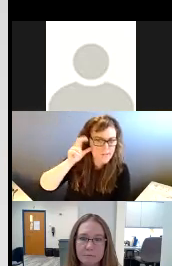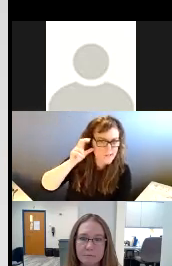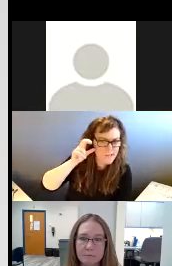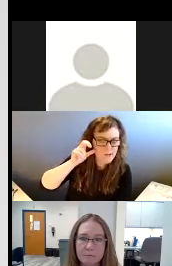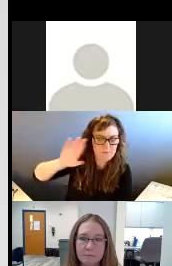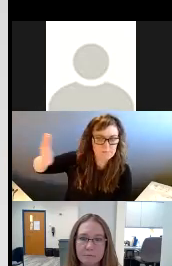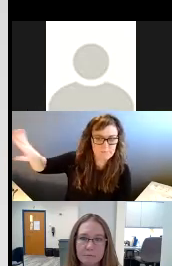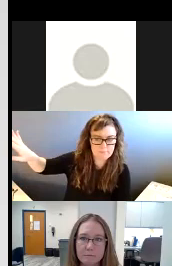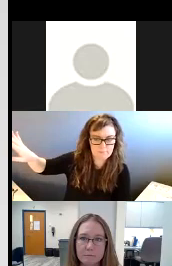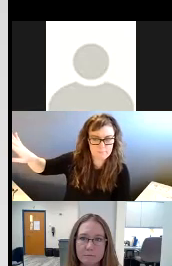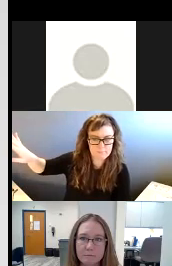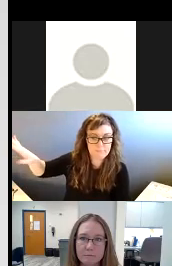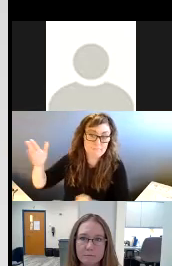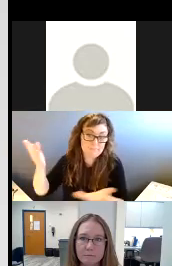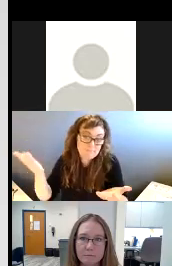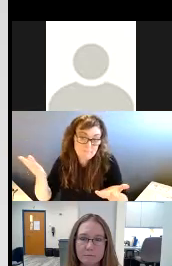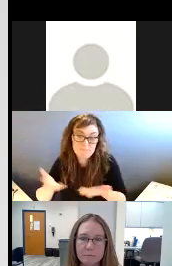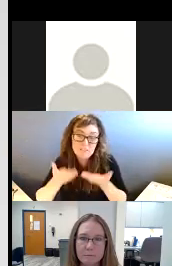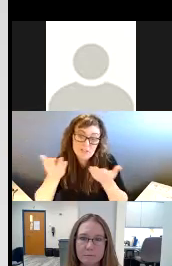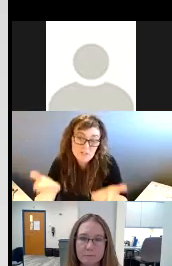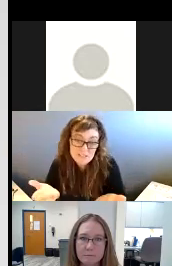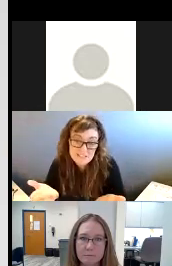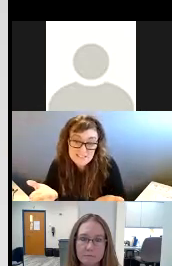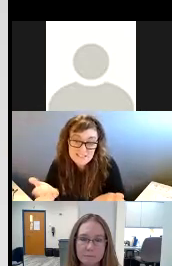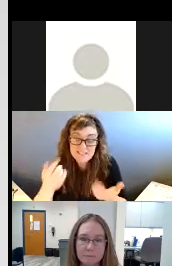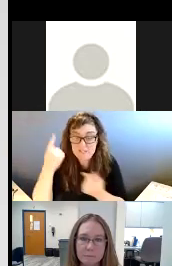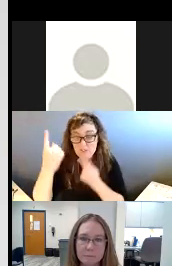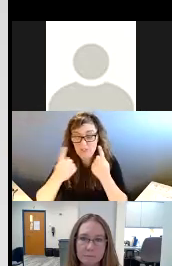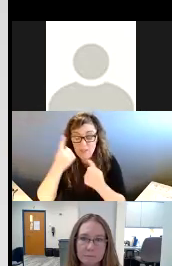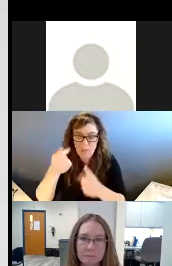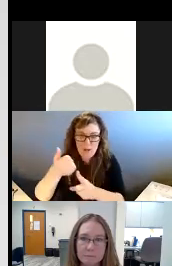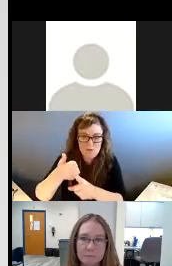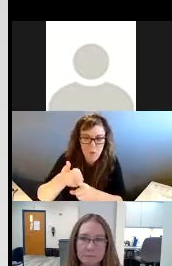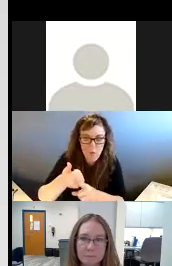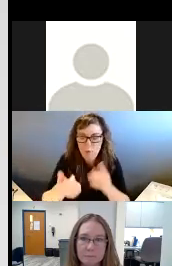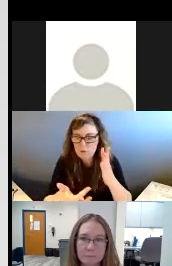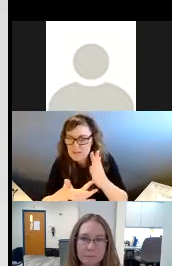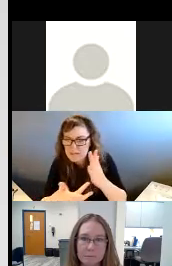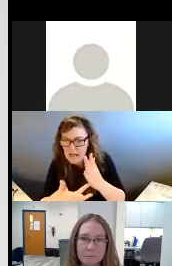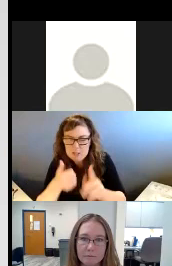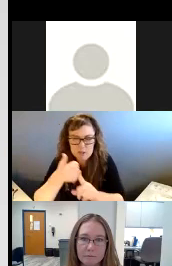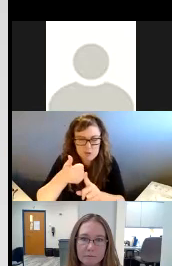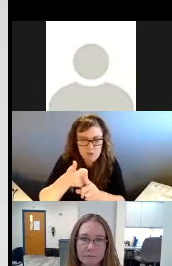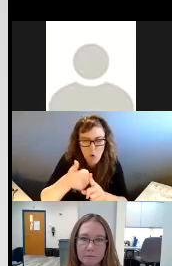JUST SOME GENERAL THINGS TO THINK ABOUT WHEN YOU ARE SETTING UP YOUR OWN PROCESS AND CHOOSING YOUR OWN TECHNOLOGY THAT YOU ARE THINKING OF PATIENT